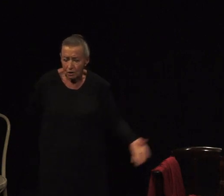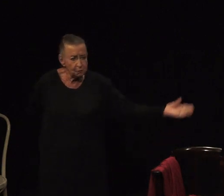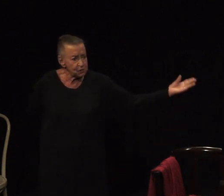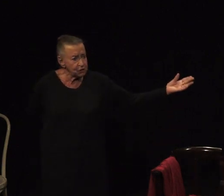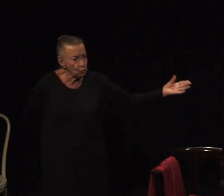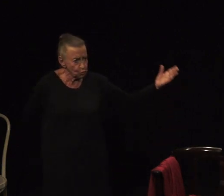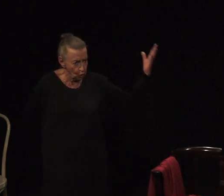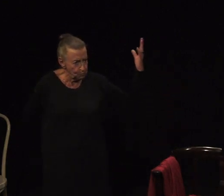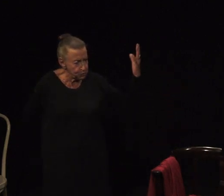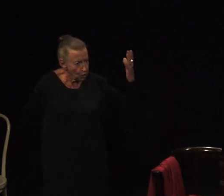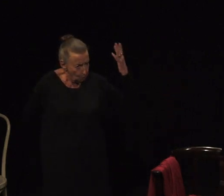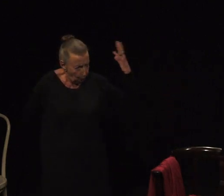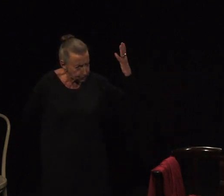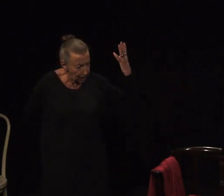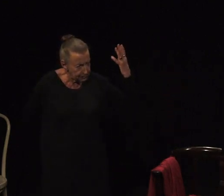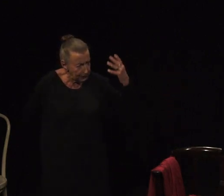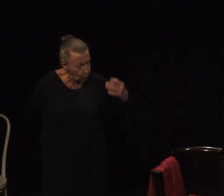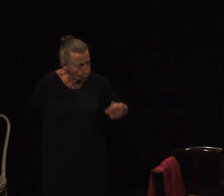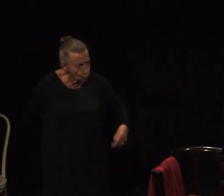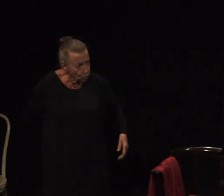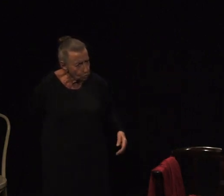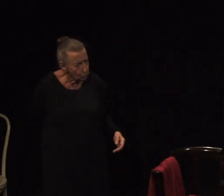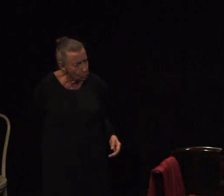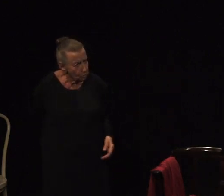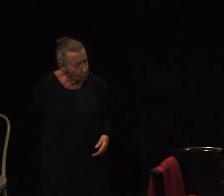But what if the Poles should rise behind the lines?